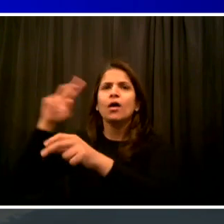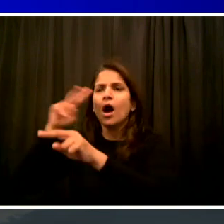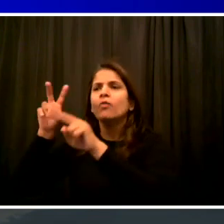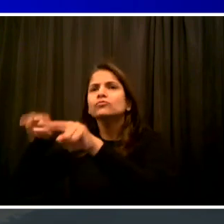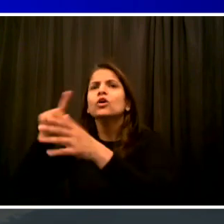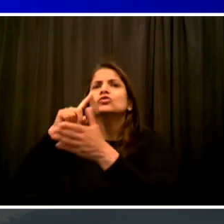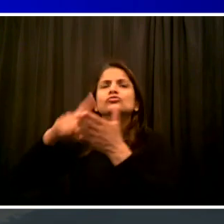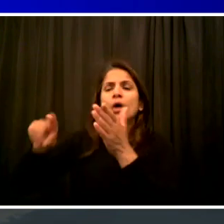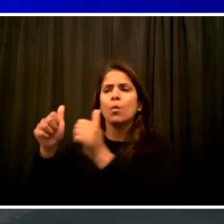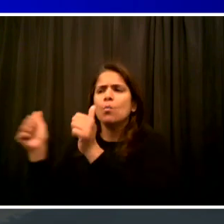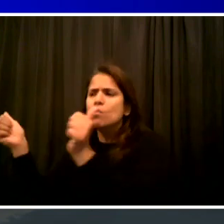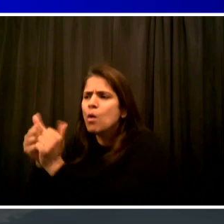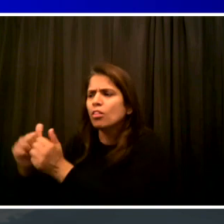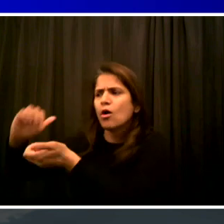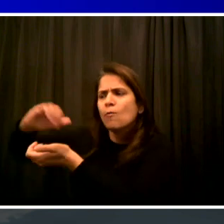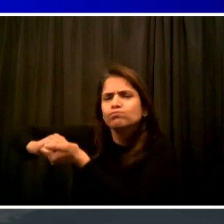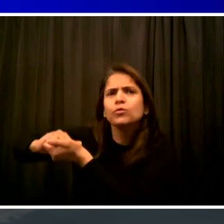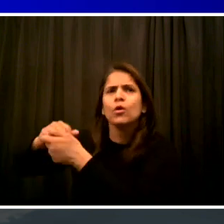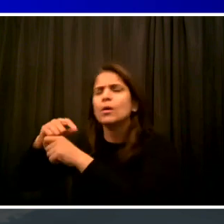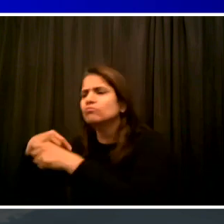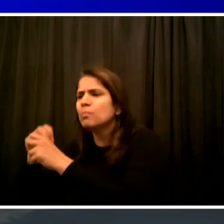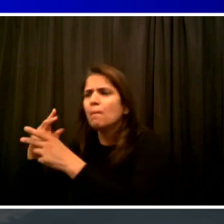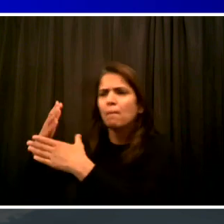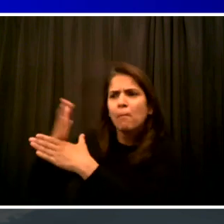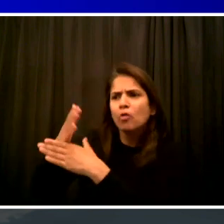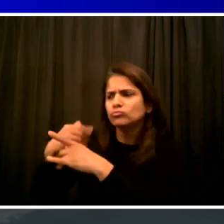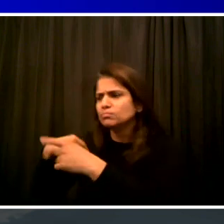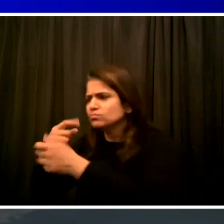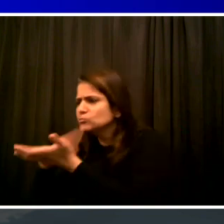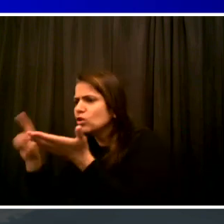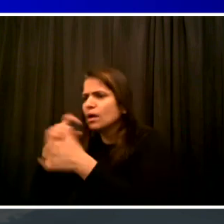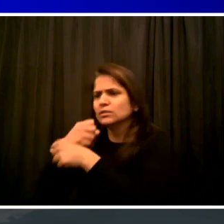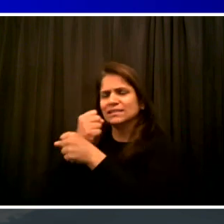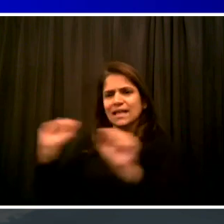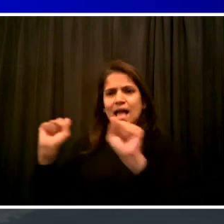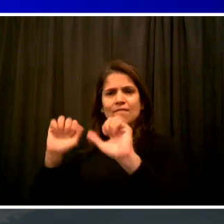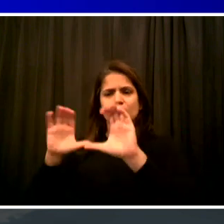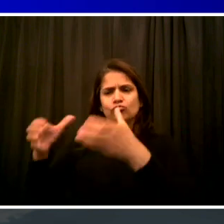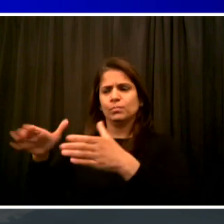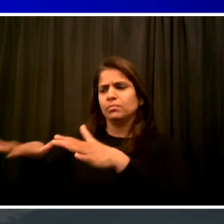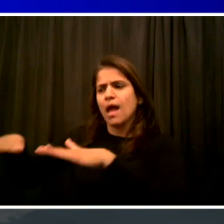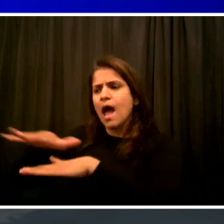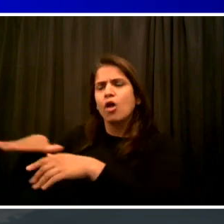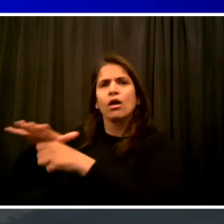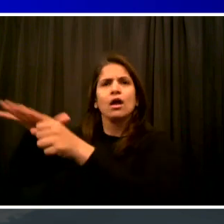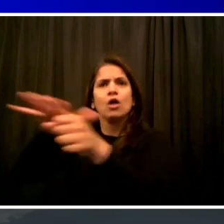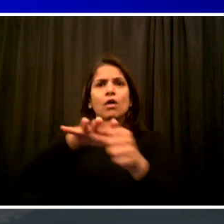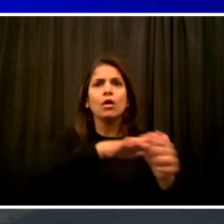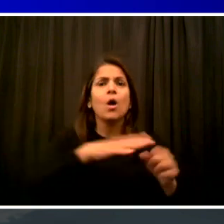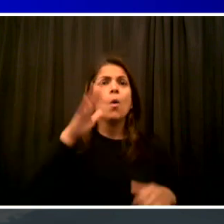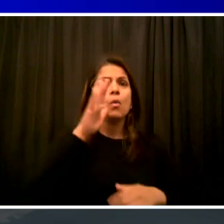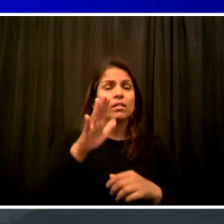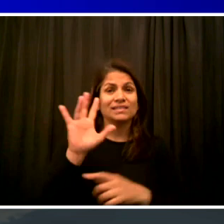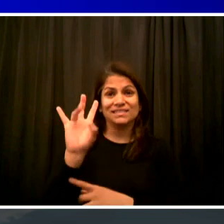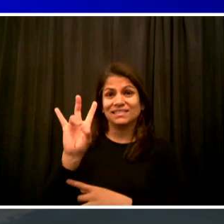IWTH COMMUNITY MEMBERS. MAKING SURE THE OPEN STREETS ARE AVAILABLE TO PEOPLE BUT ARE ALSO SAFE. PRECITSNC EAR